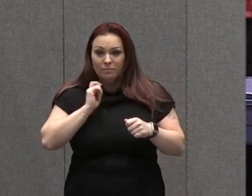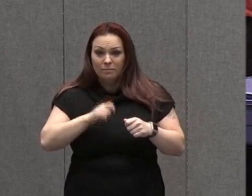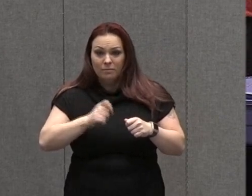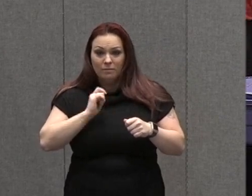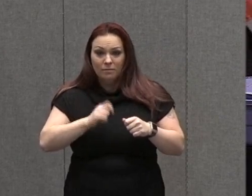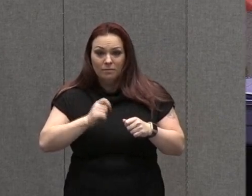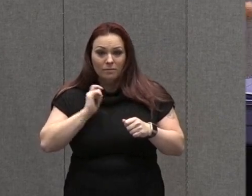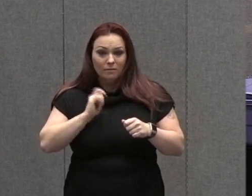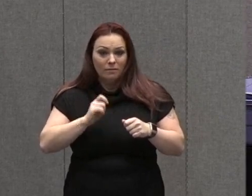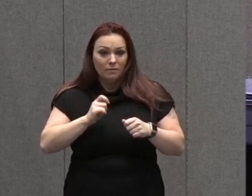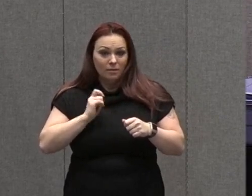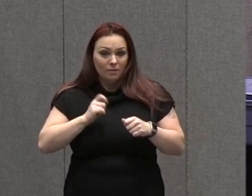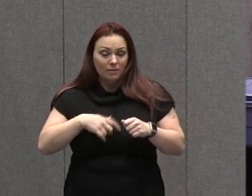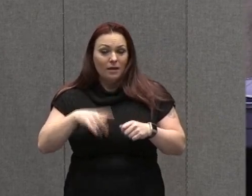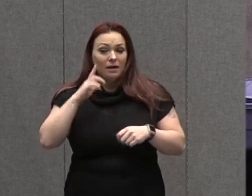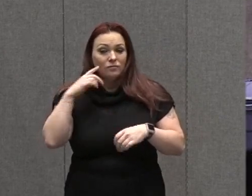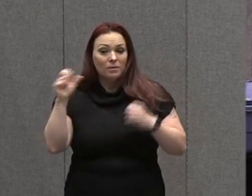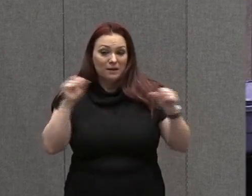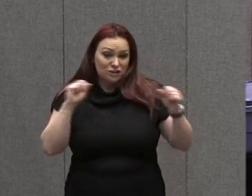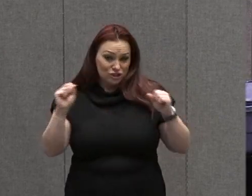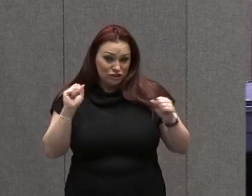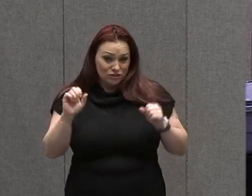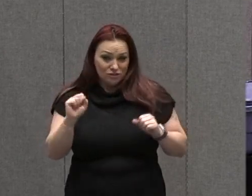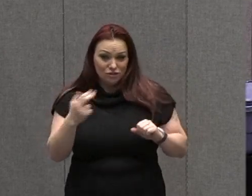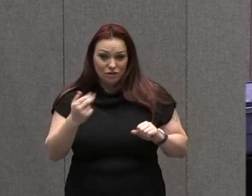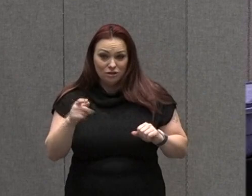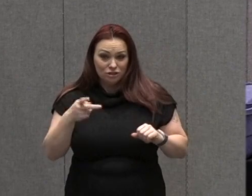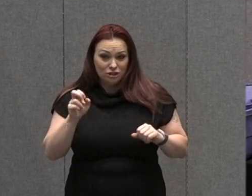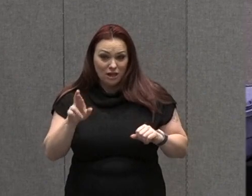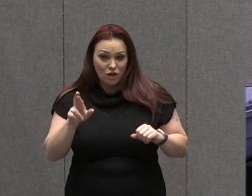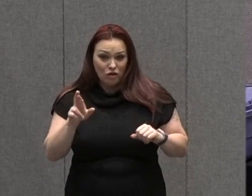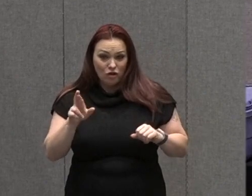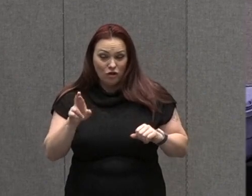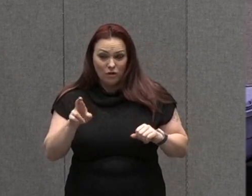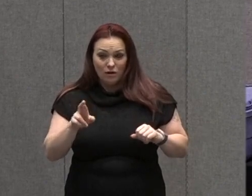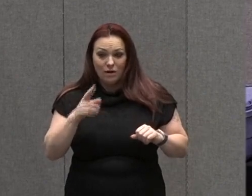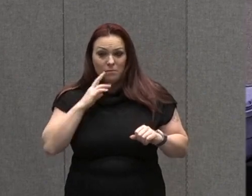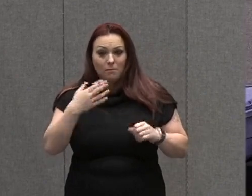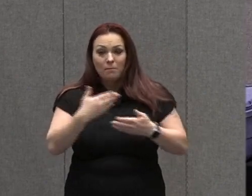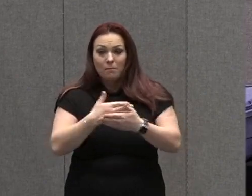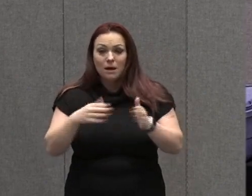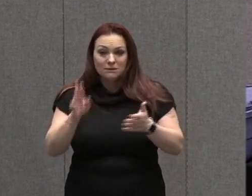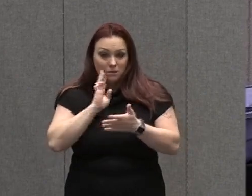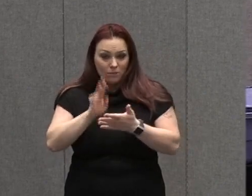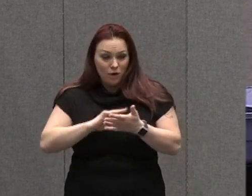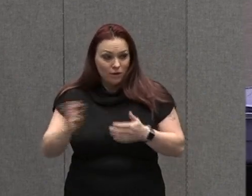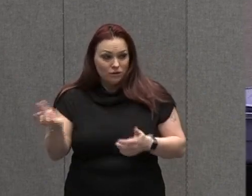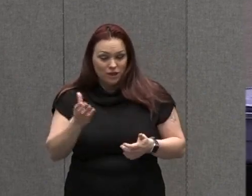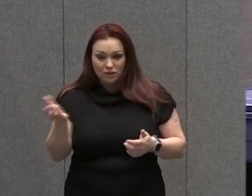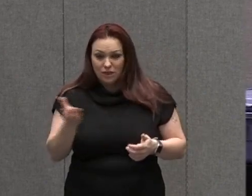And then if you wanted to make a shaker, so if you saw earlier I used just a box of markers as a shaker,